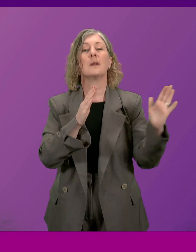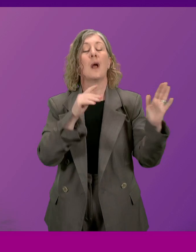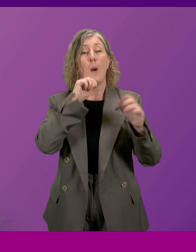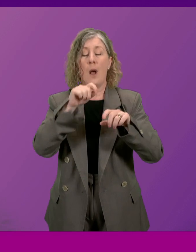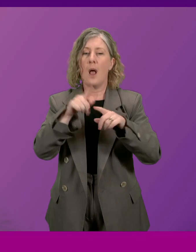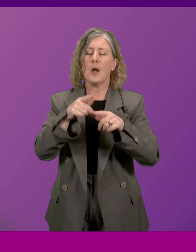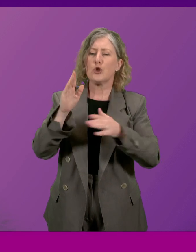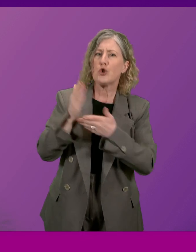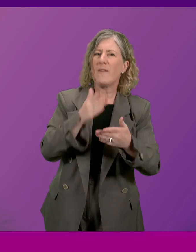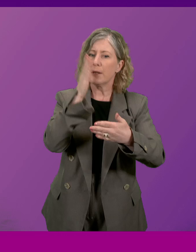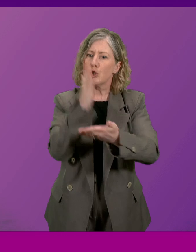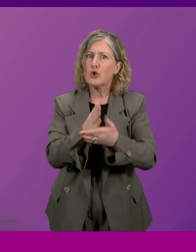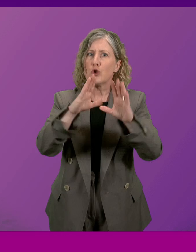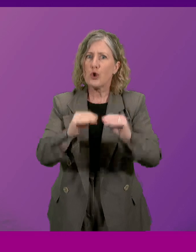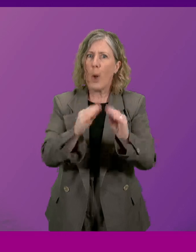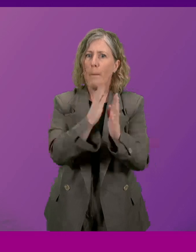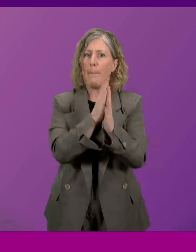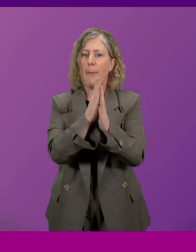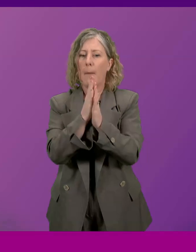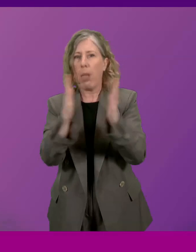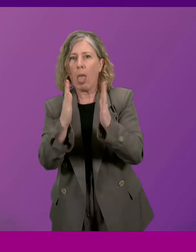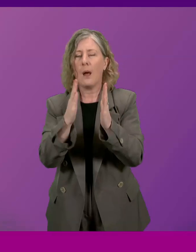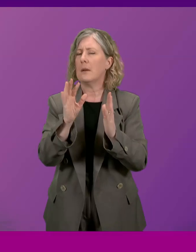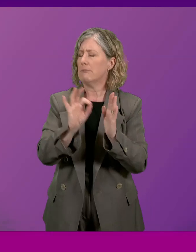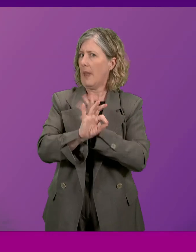There is clearly an issue here, which I need to get to the bottom of, because,